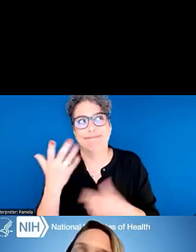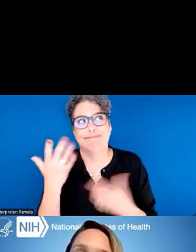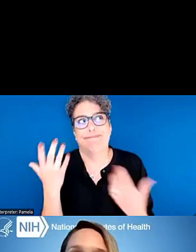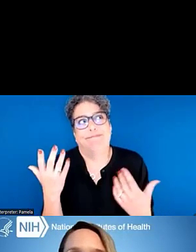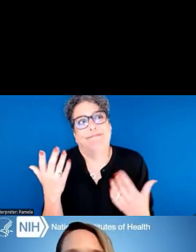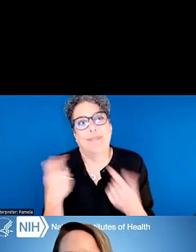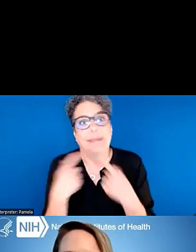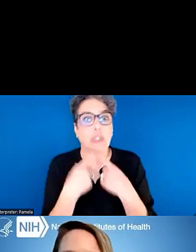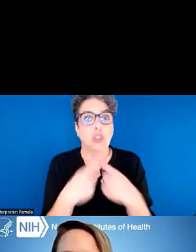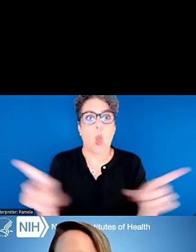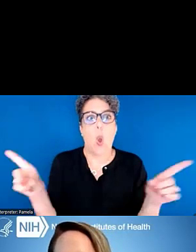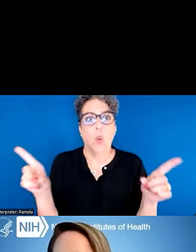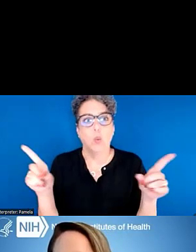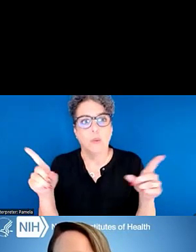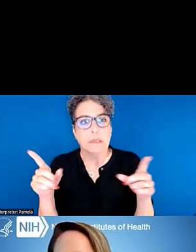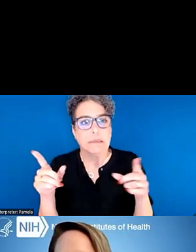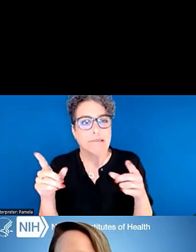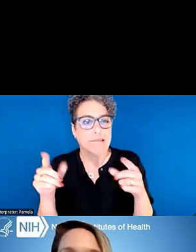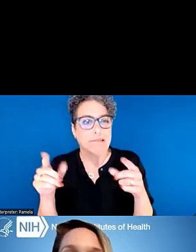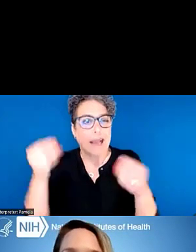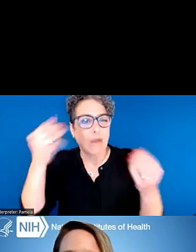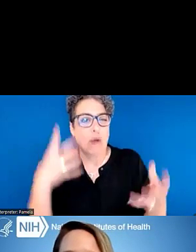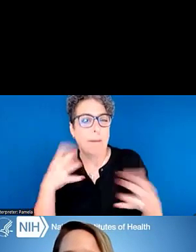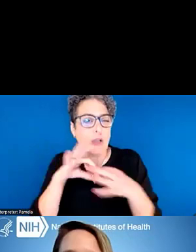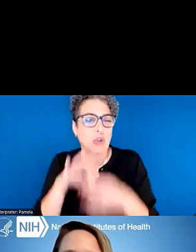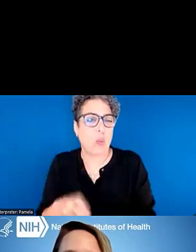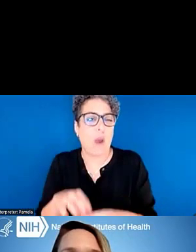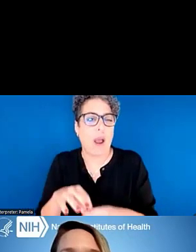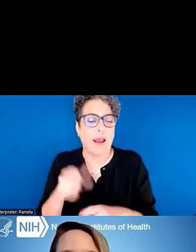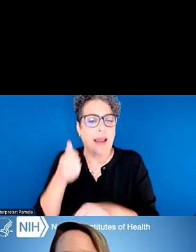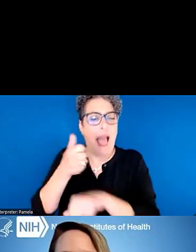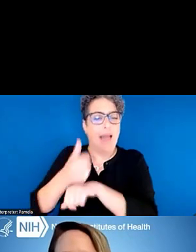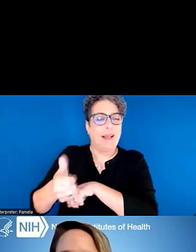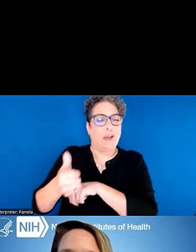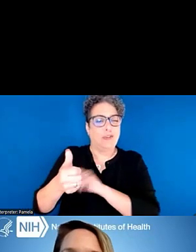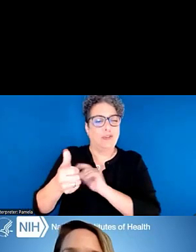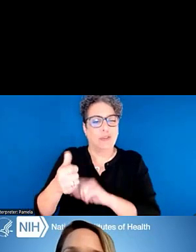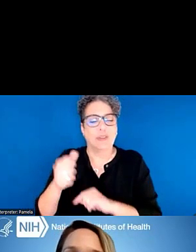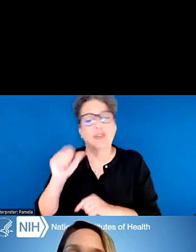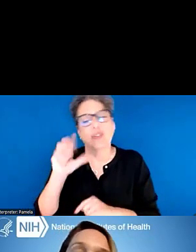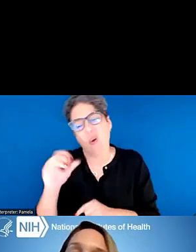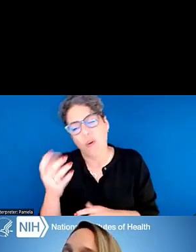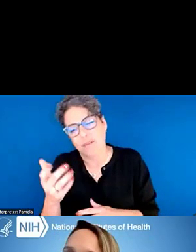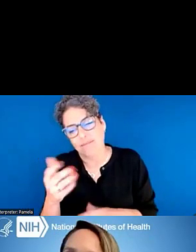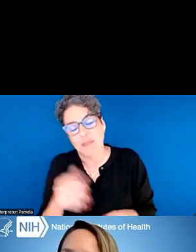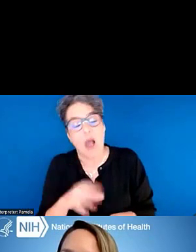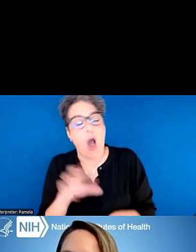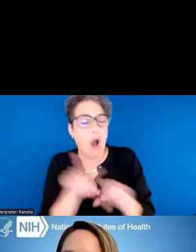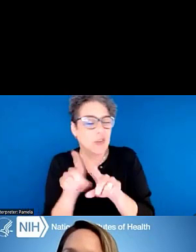so just want to make sure that everyone is going to .. understands that we're here to be respectful and if there are any allegations,